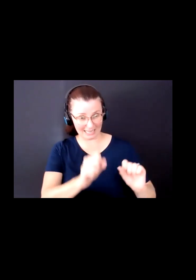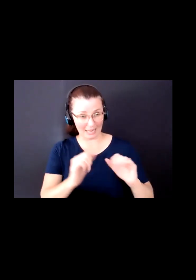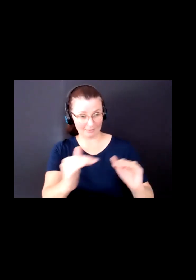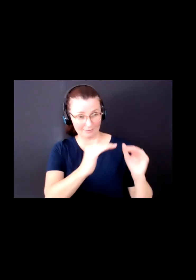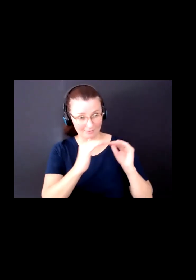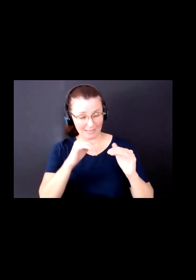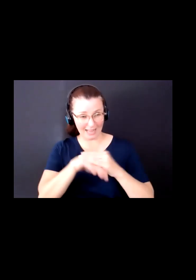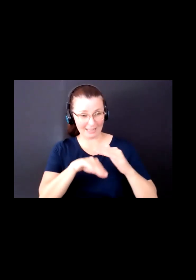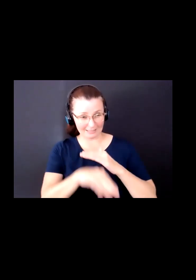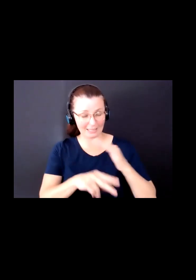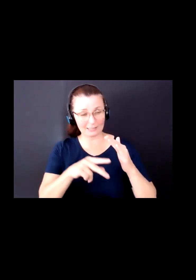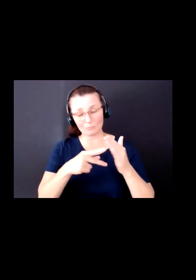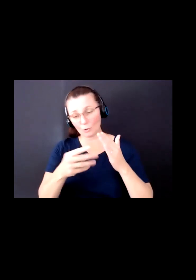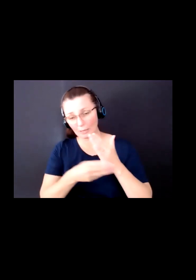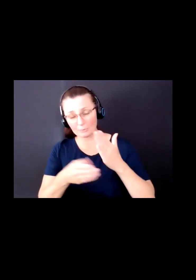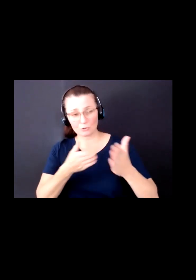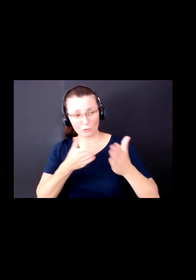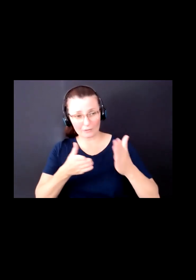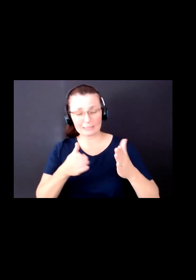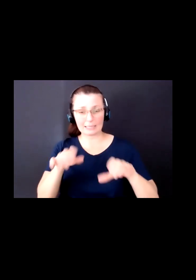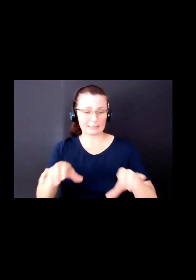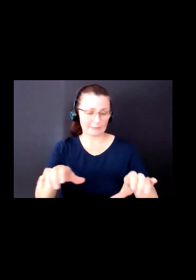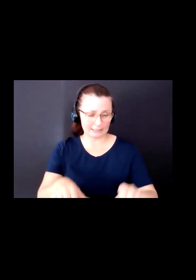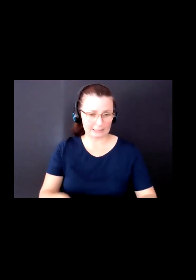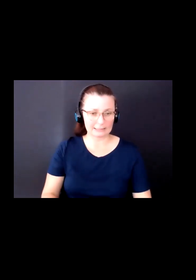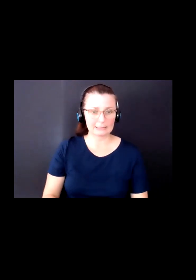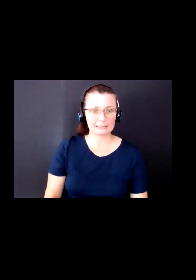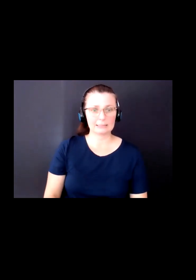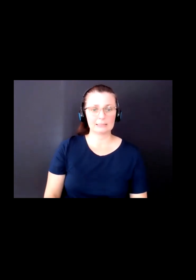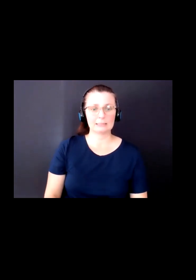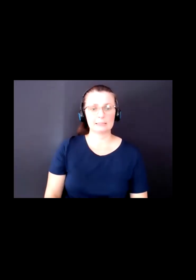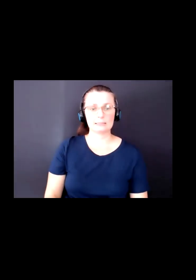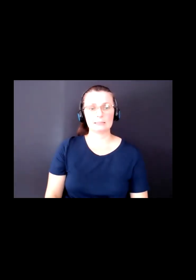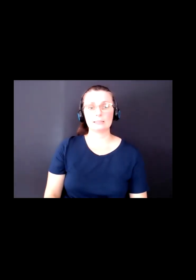services and activities. So communicating effectively means a person